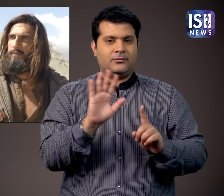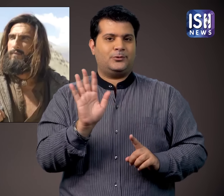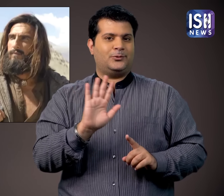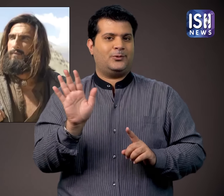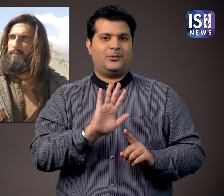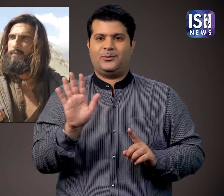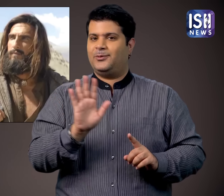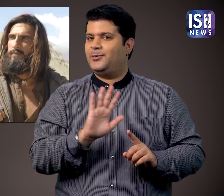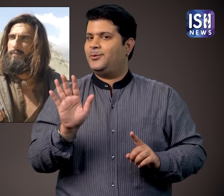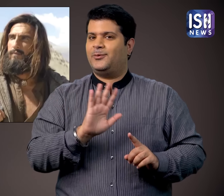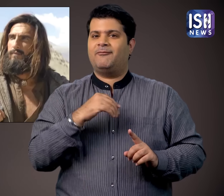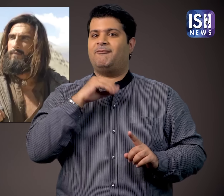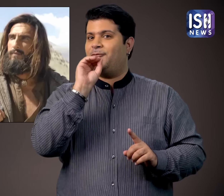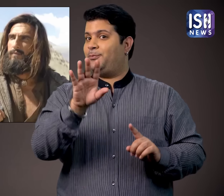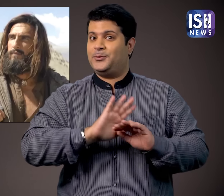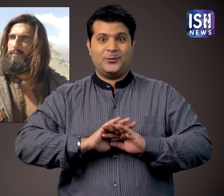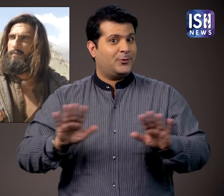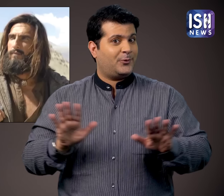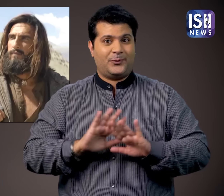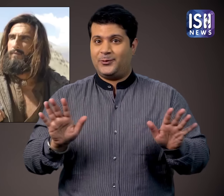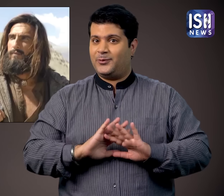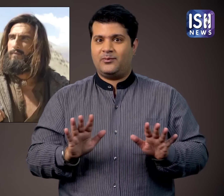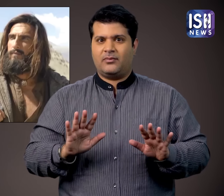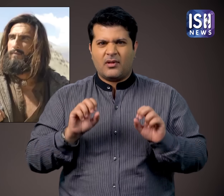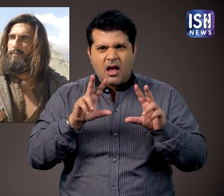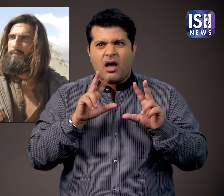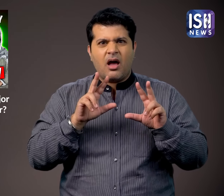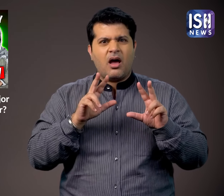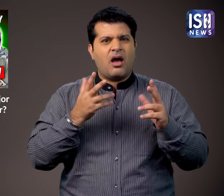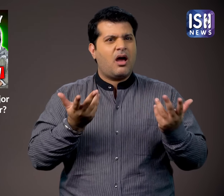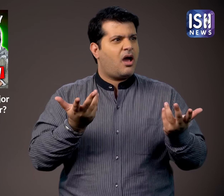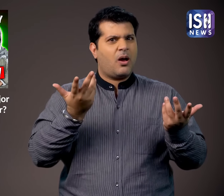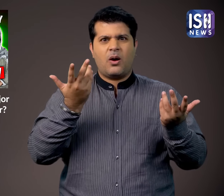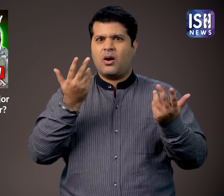However, this is not true. Isn't it shocking!?